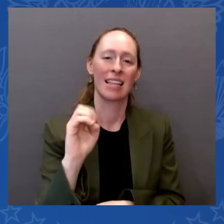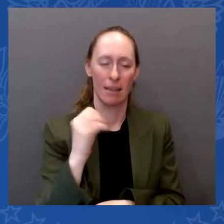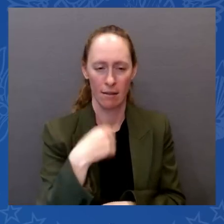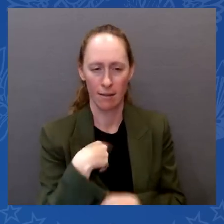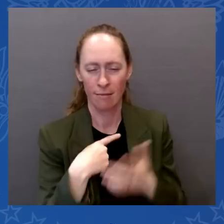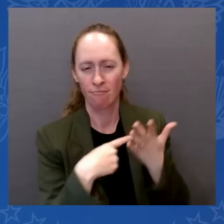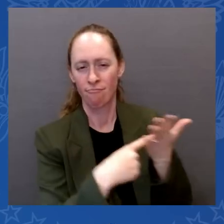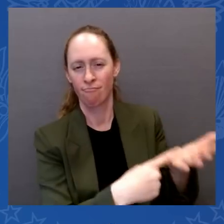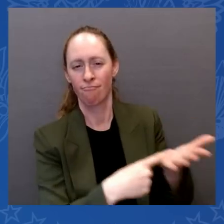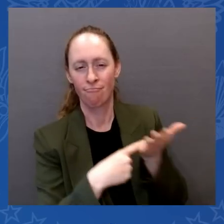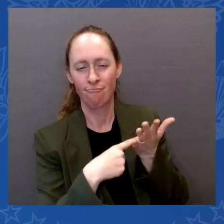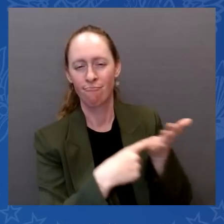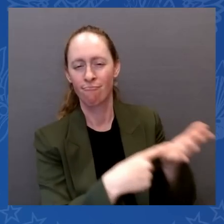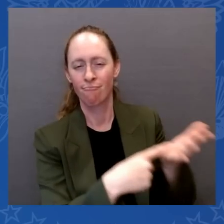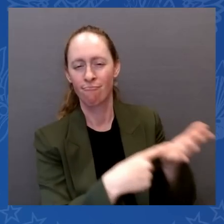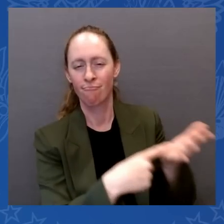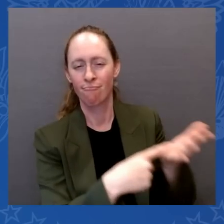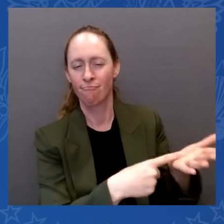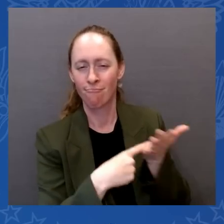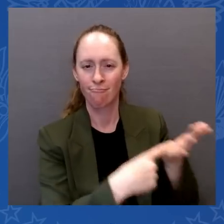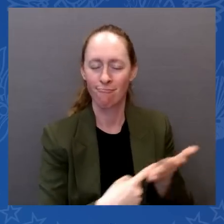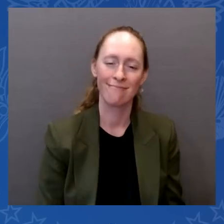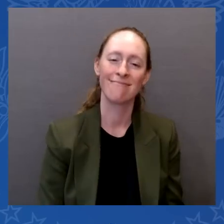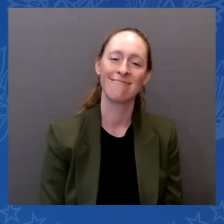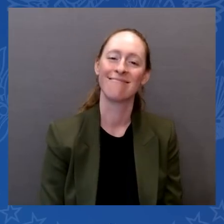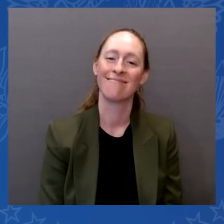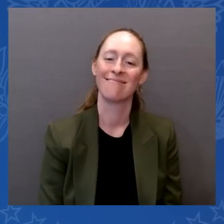that the future of labor was in the future --